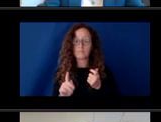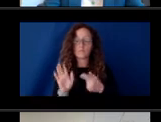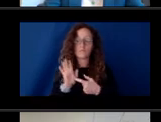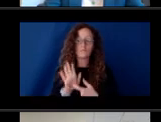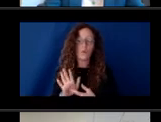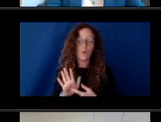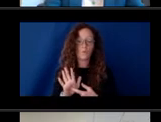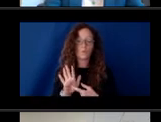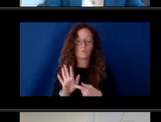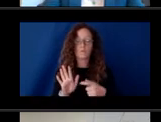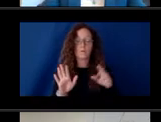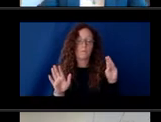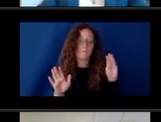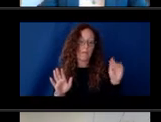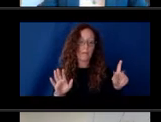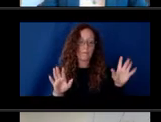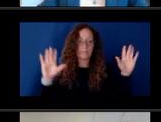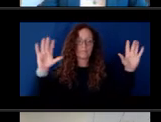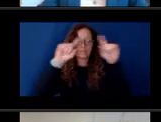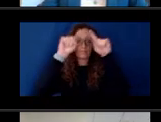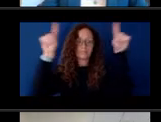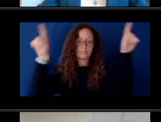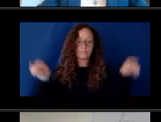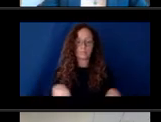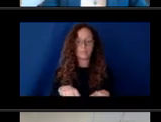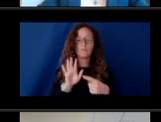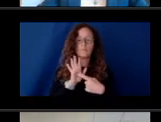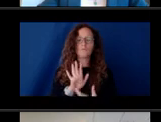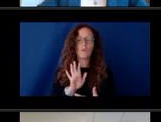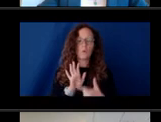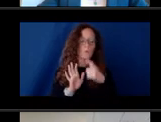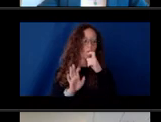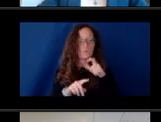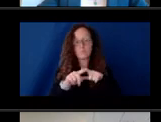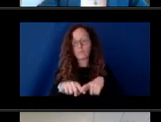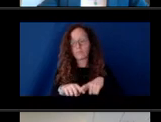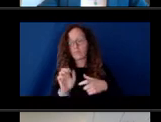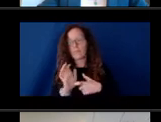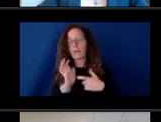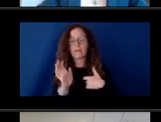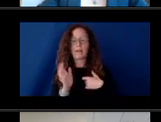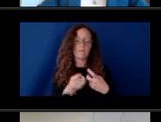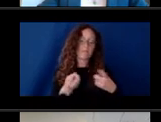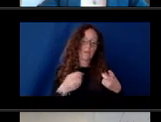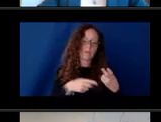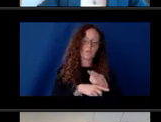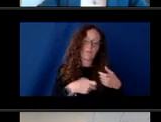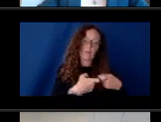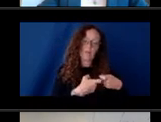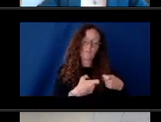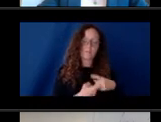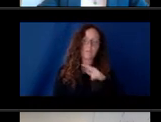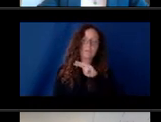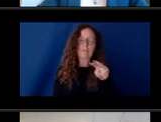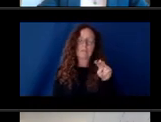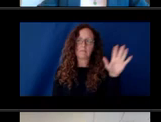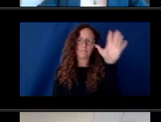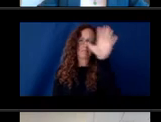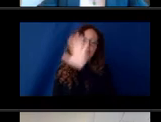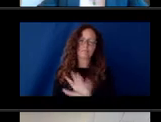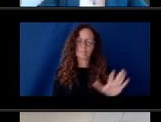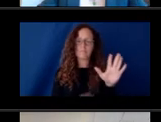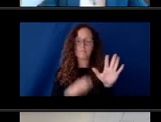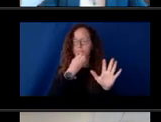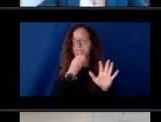on reliance on devices that use electricity so we can actually see where a power outage may be more